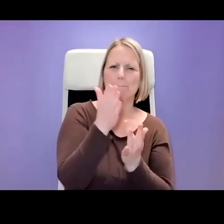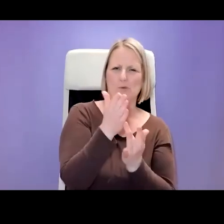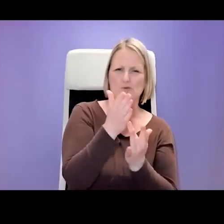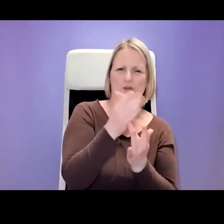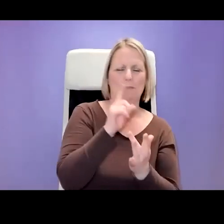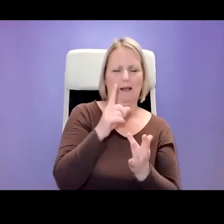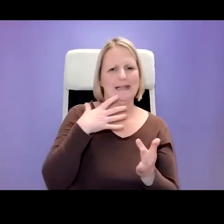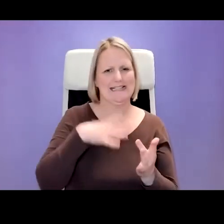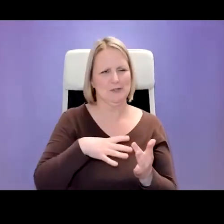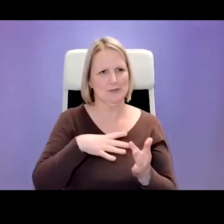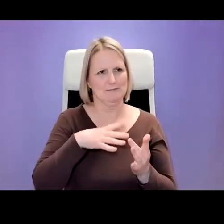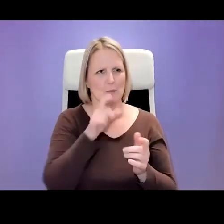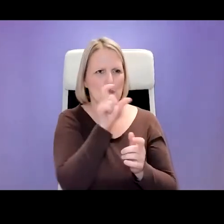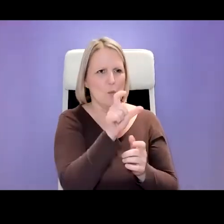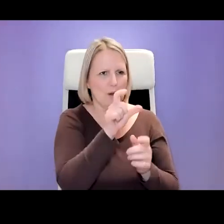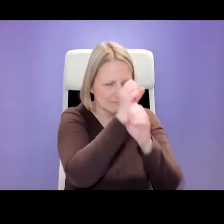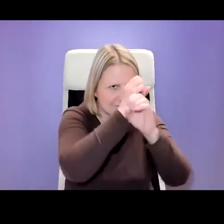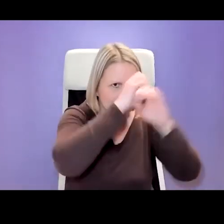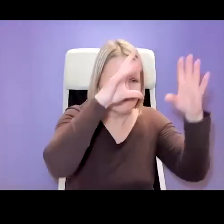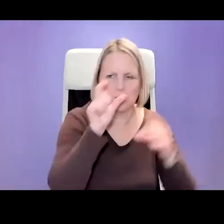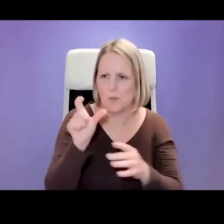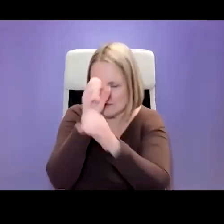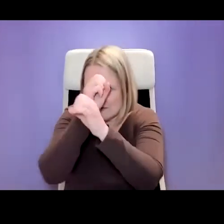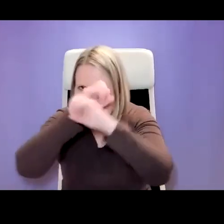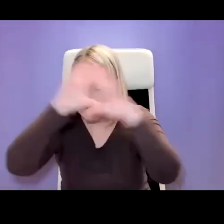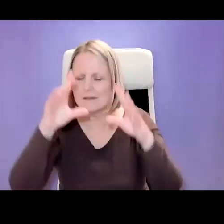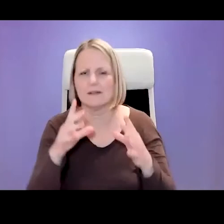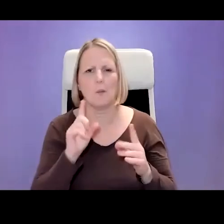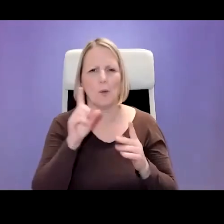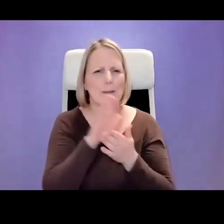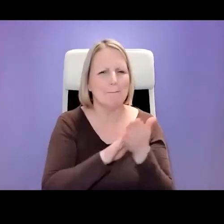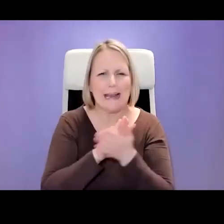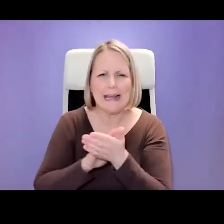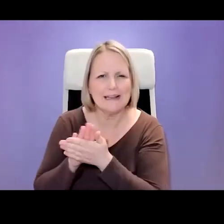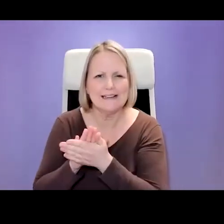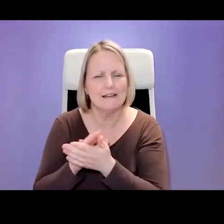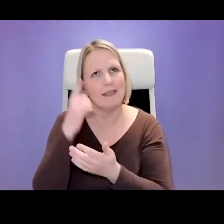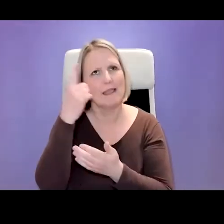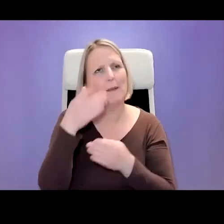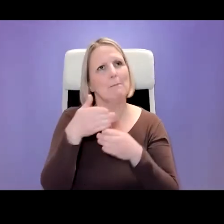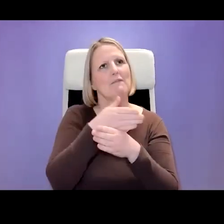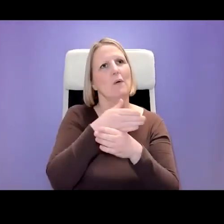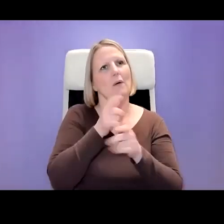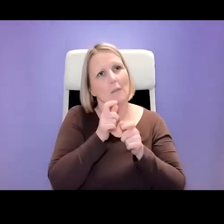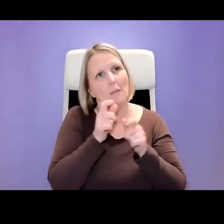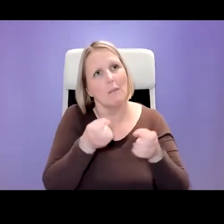It's necessary, therefore, to think about the language we use when discussing autism and theology.